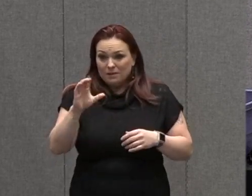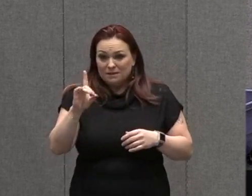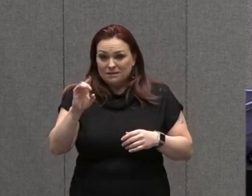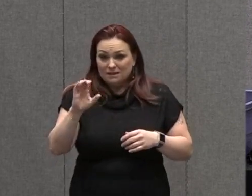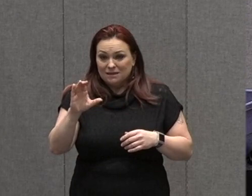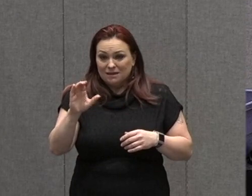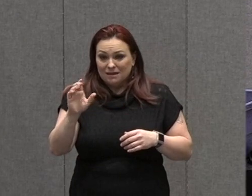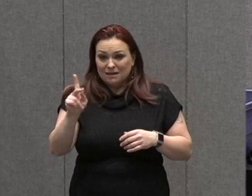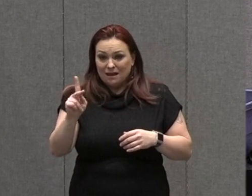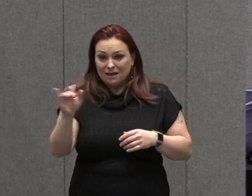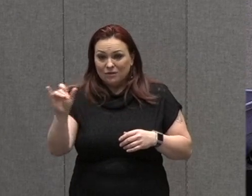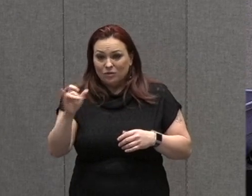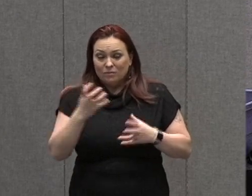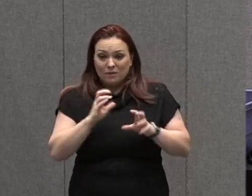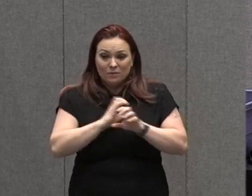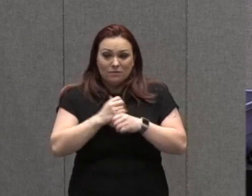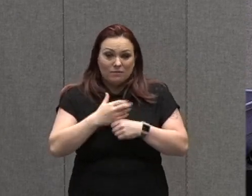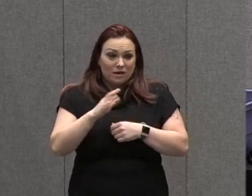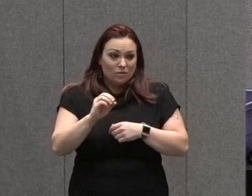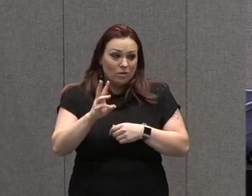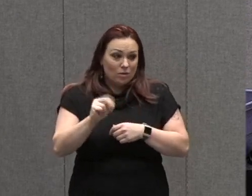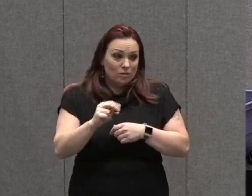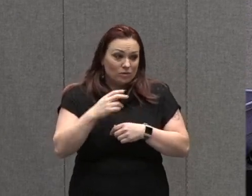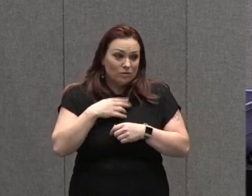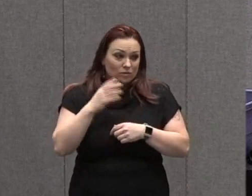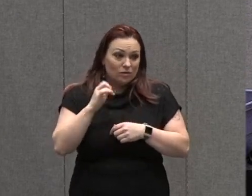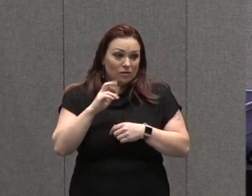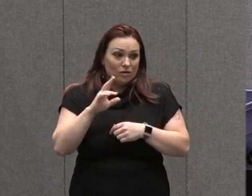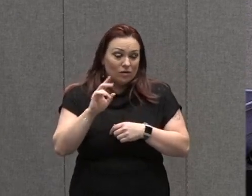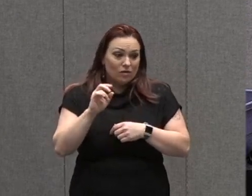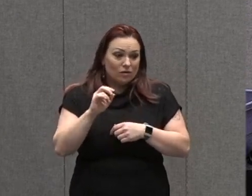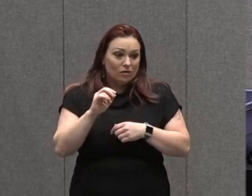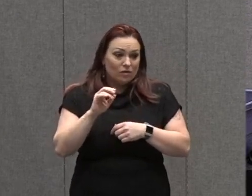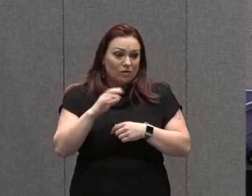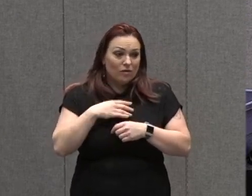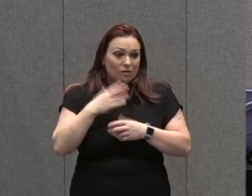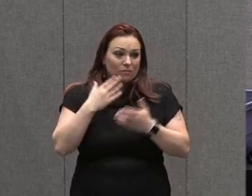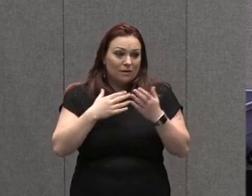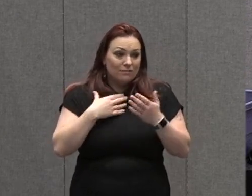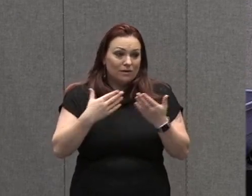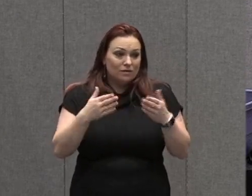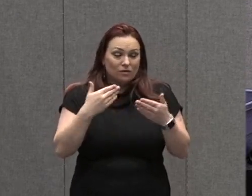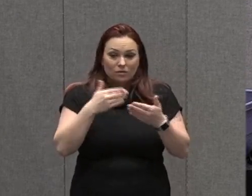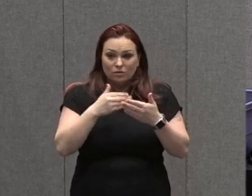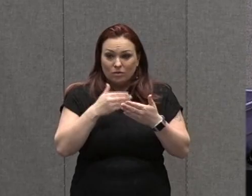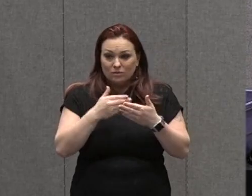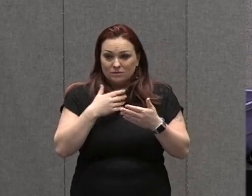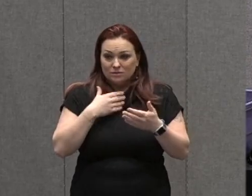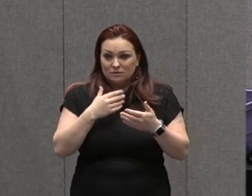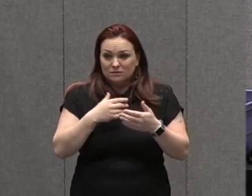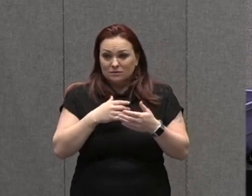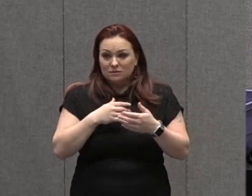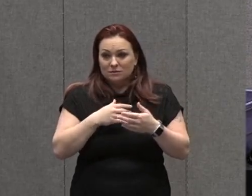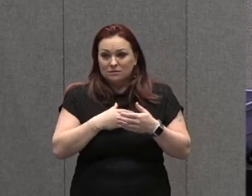Or you can make your own cards. And you could have, maybe we could close up a little bit on this? So they can see it?